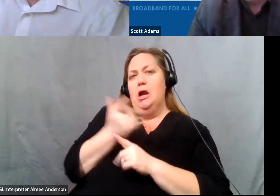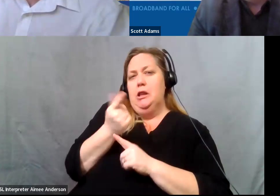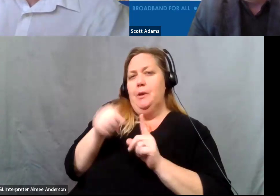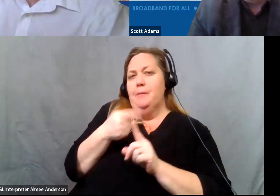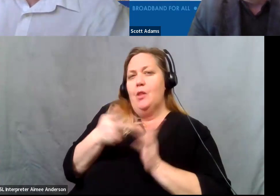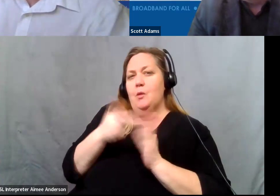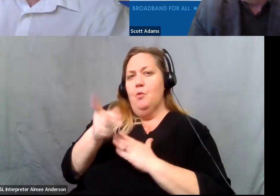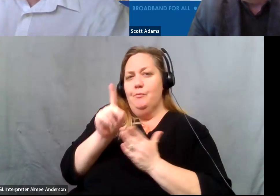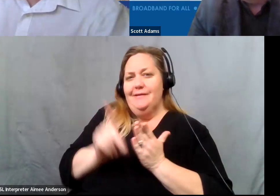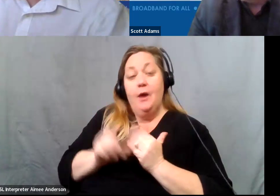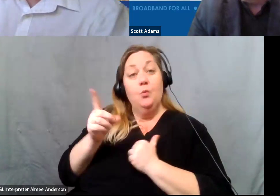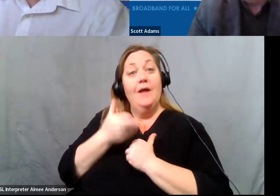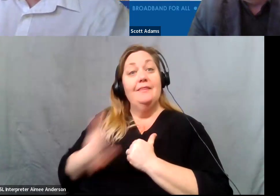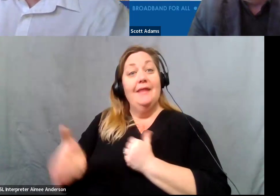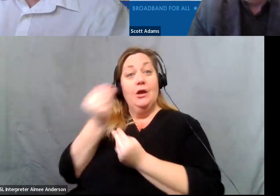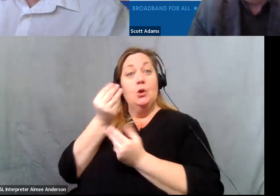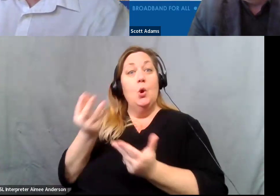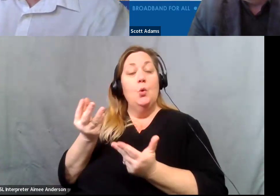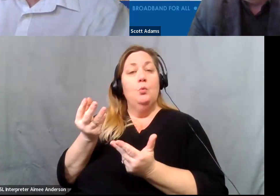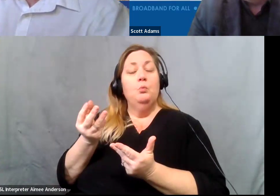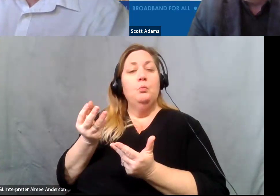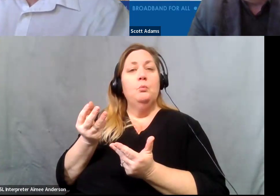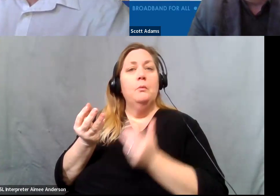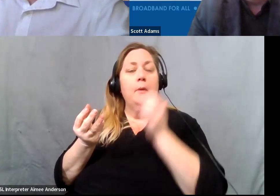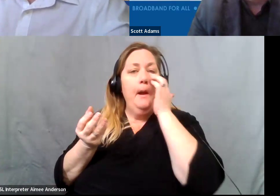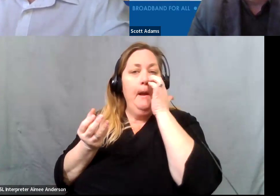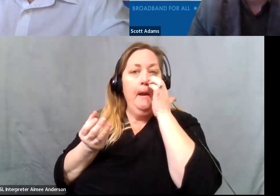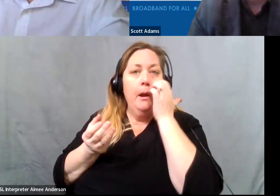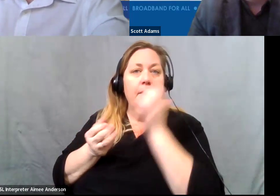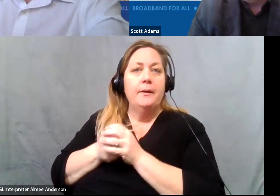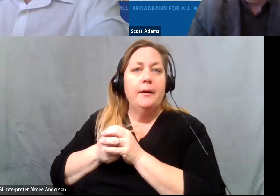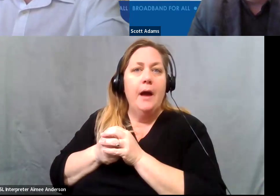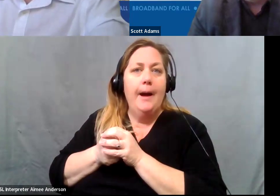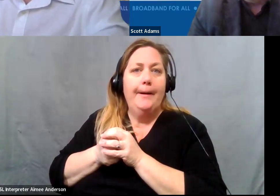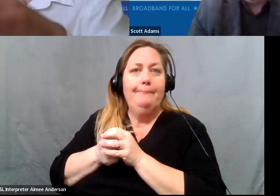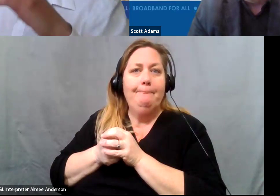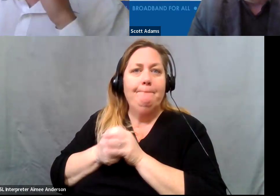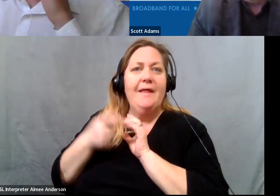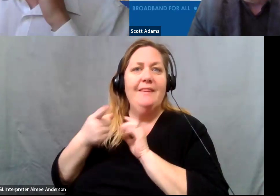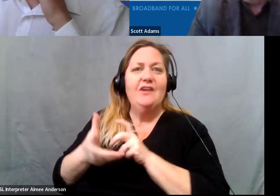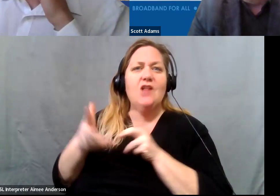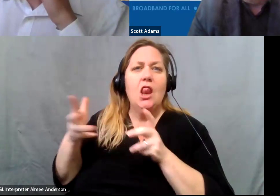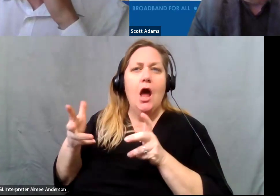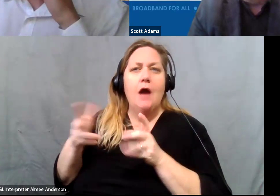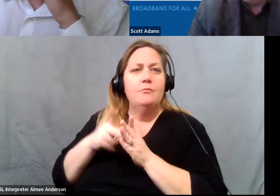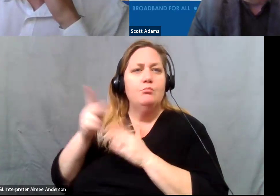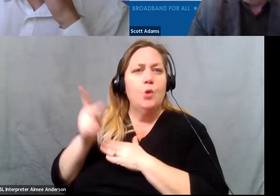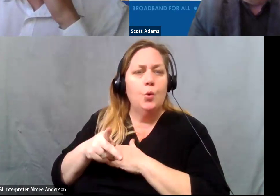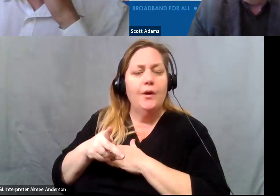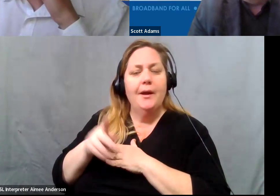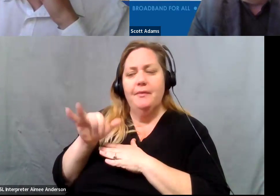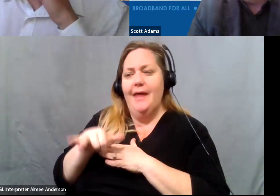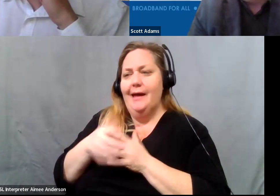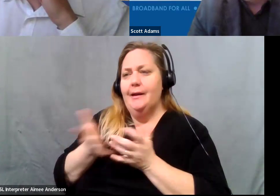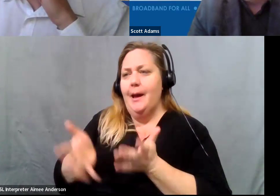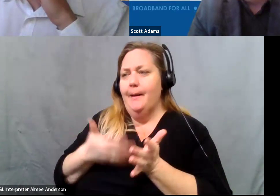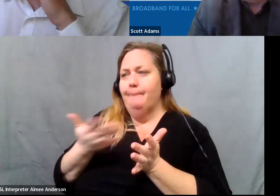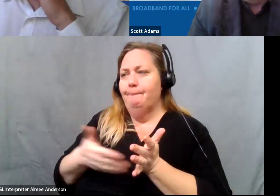The one thing that I would note is that there's a lot of the program that we would still like